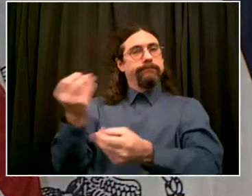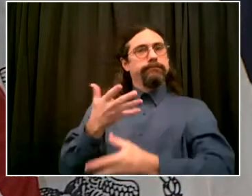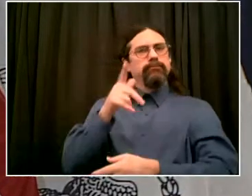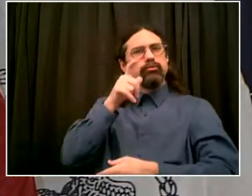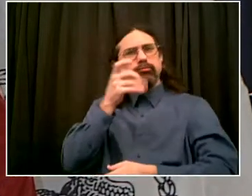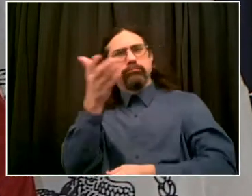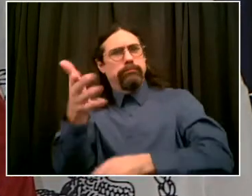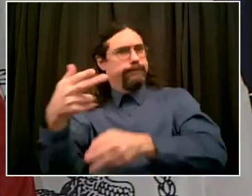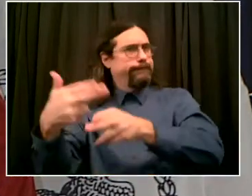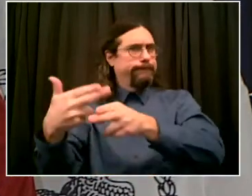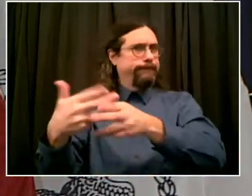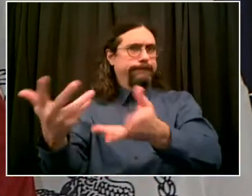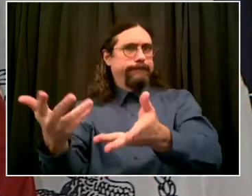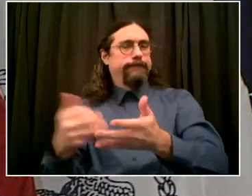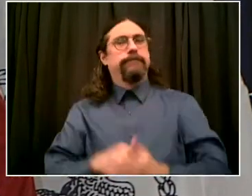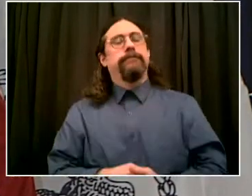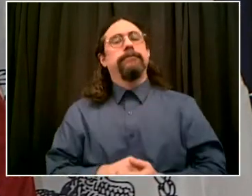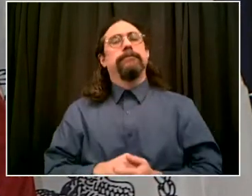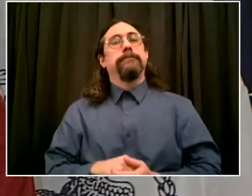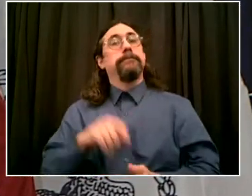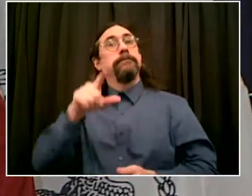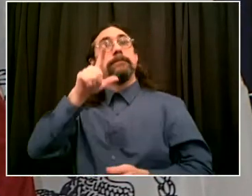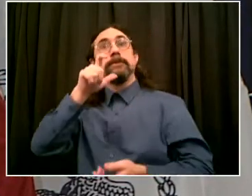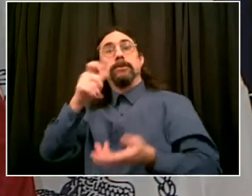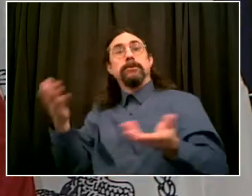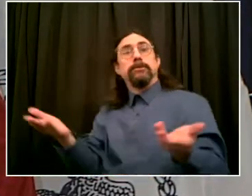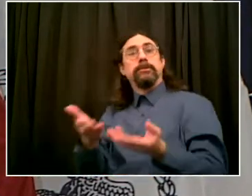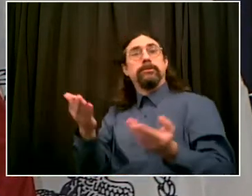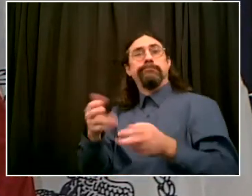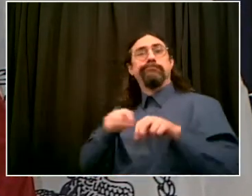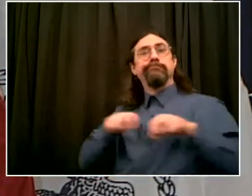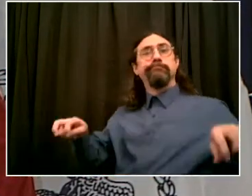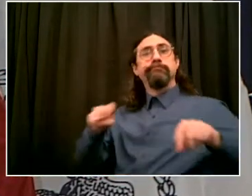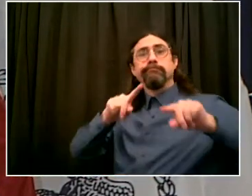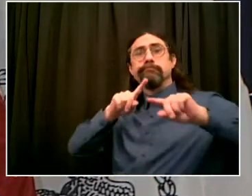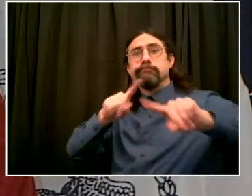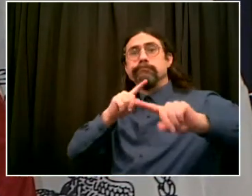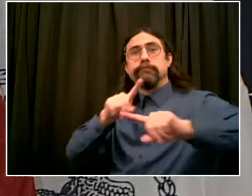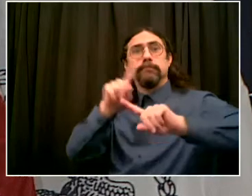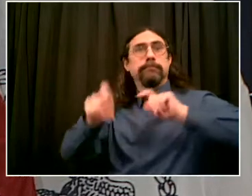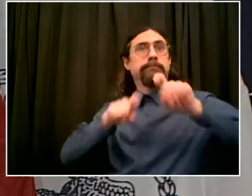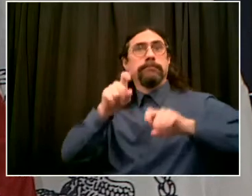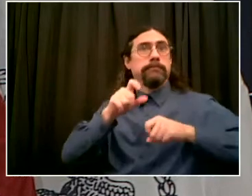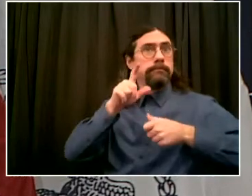WITTTH HHAT LET'S TURN TO OUR COLLEAGUES IN THE E DMEIIA. PLEASE LET ME KNOW THE NAME AND OUTLET OF